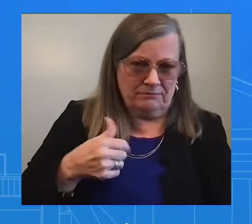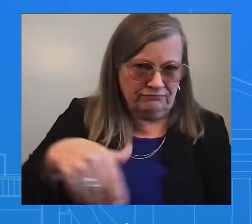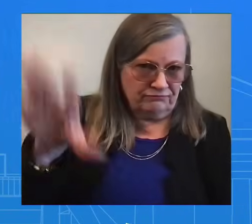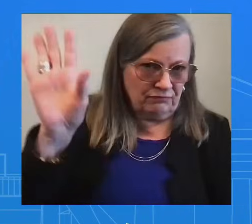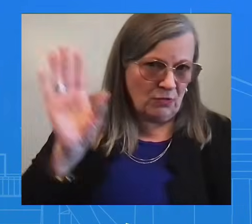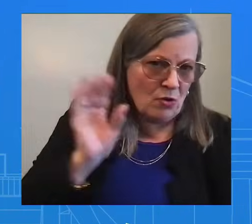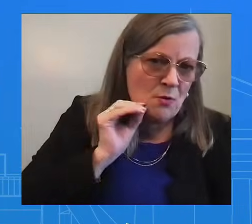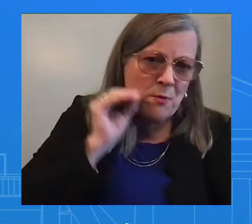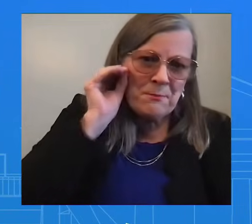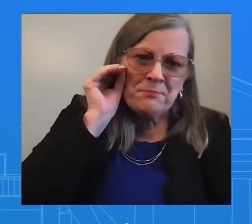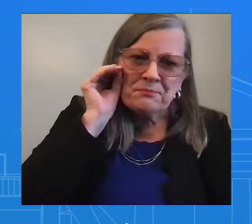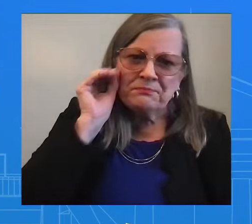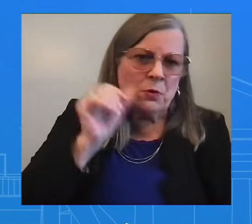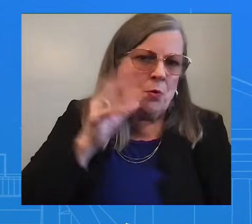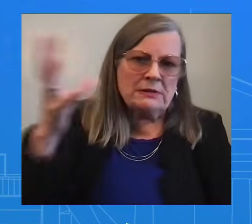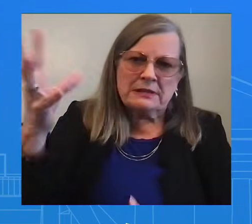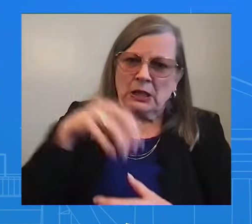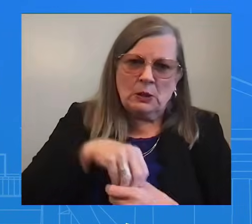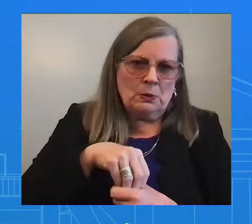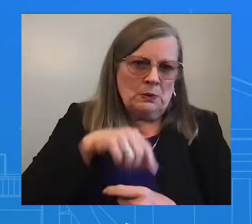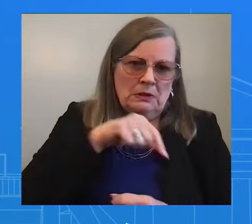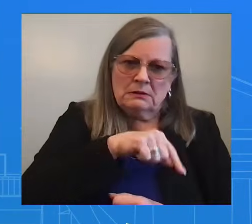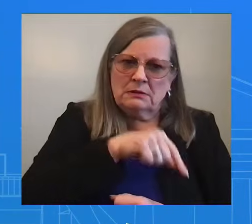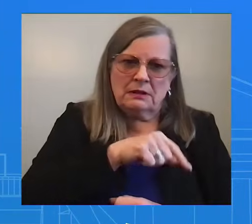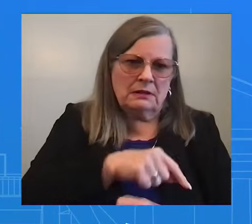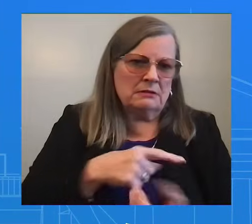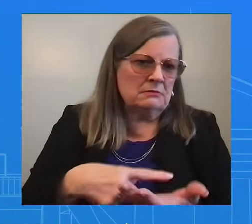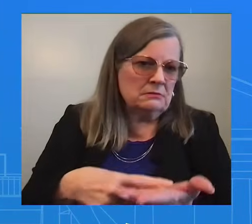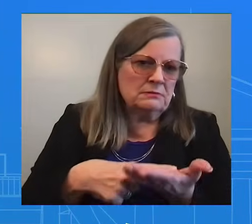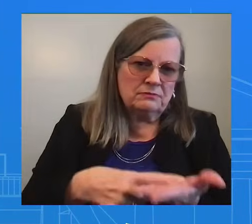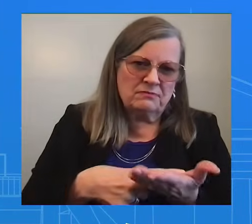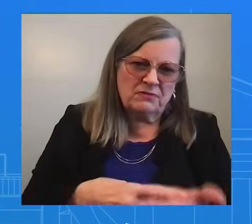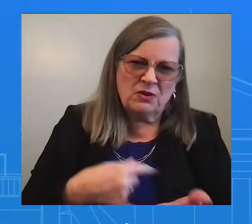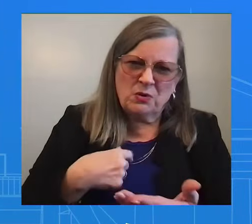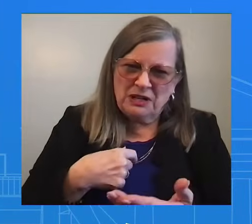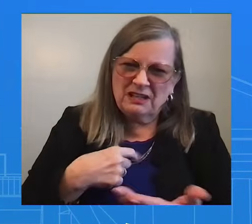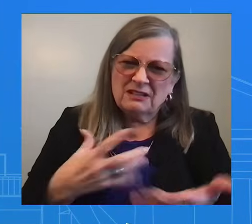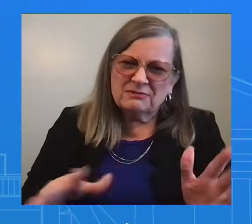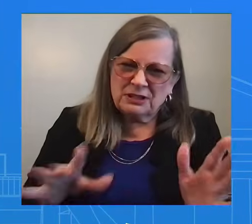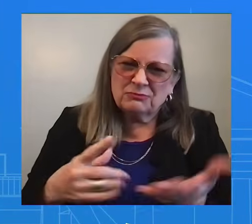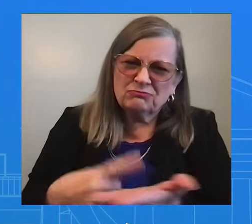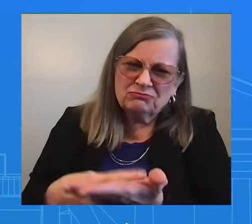H.R.2, which we -- as we have said, doesn't help the border, actually makes it worse: cuts --